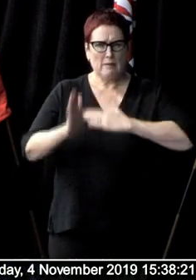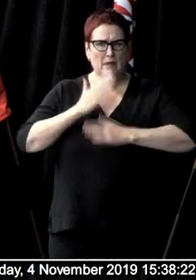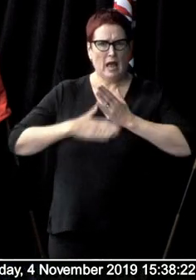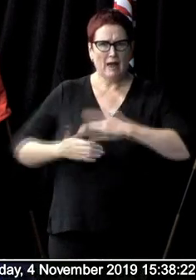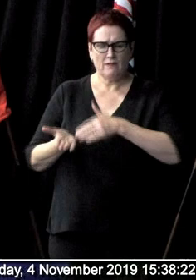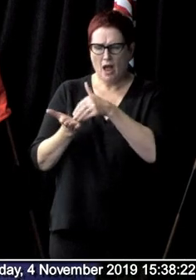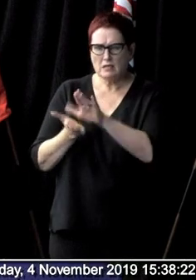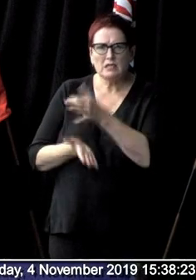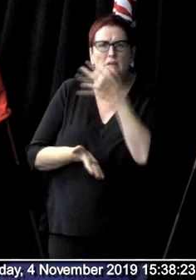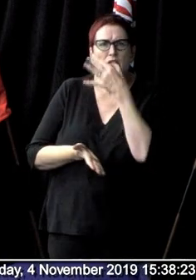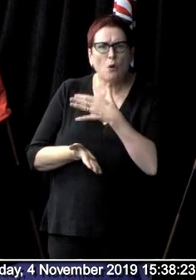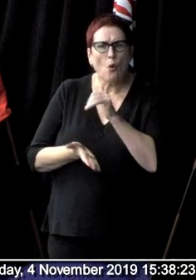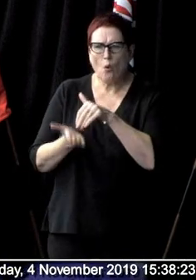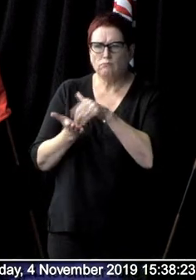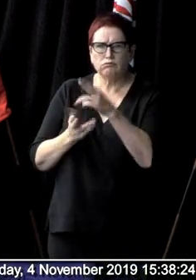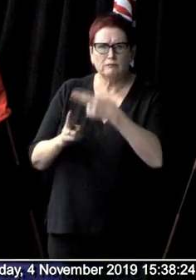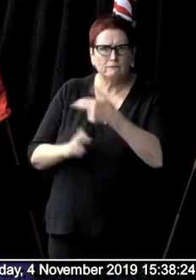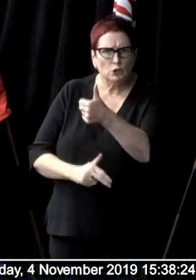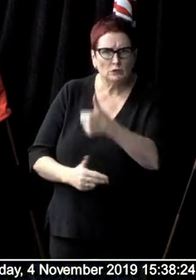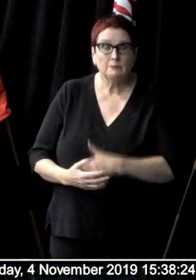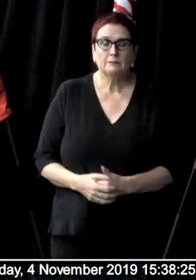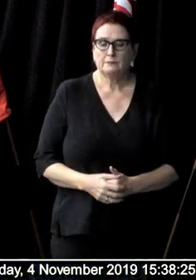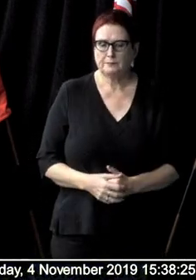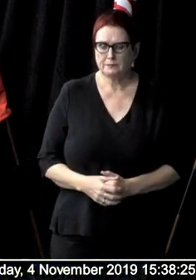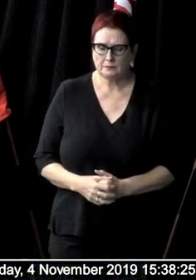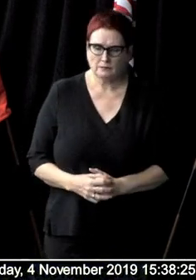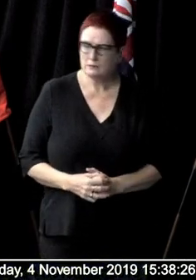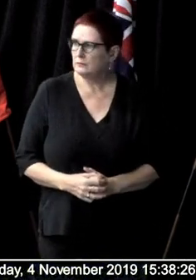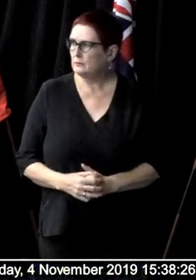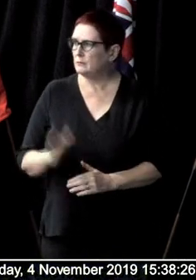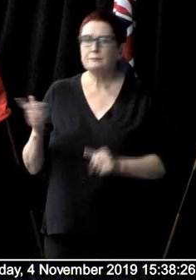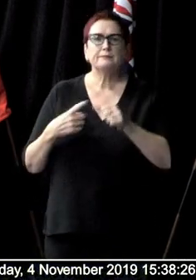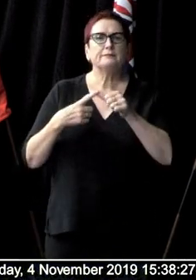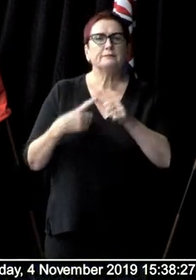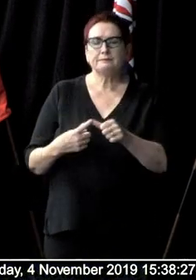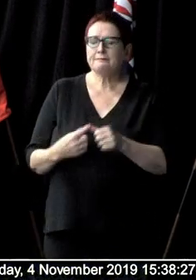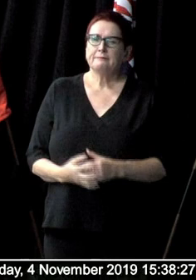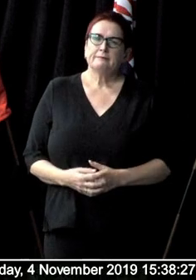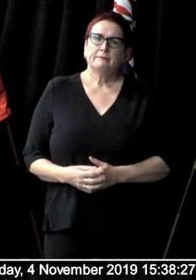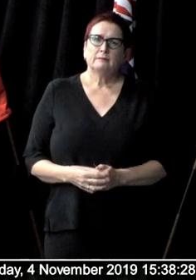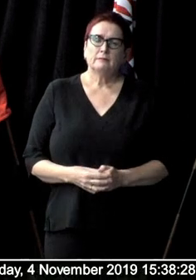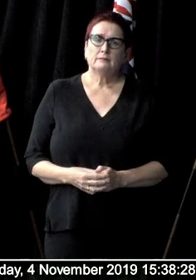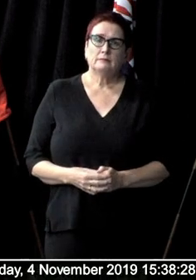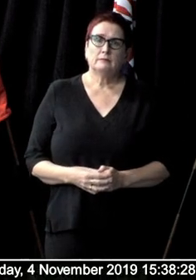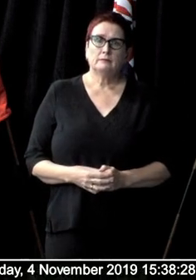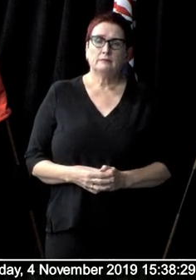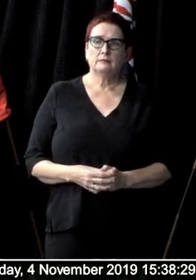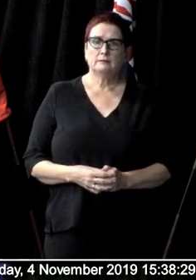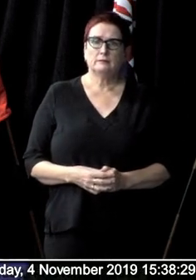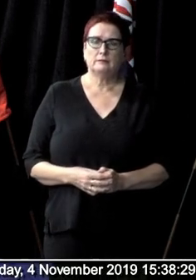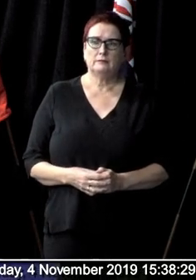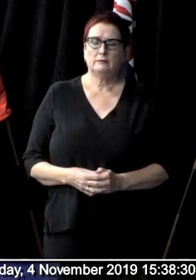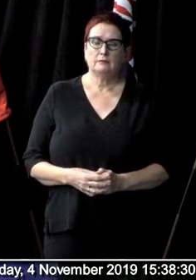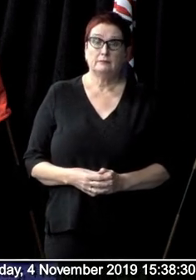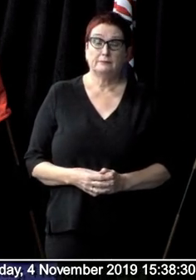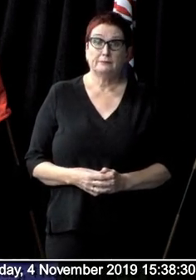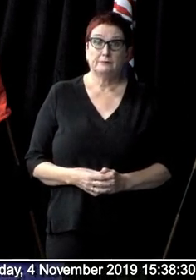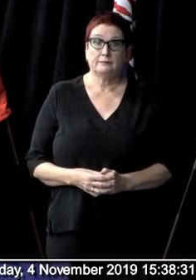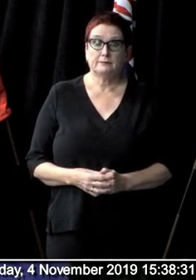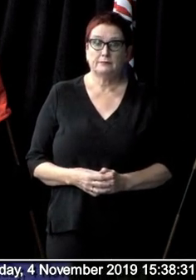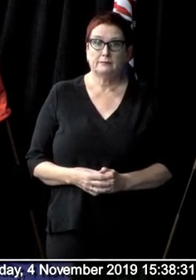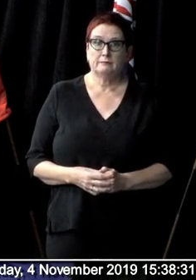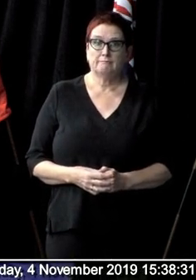I guess what – what I would say is that the quality of behaviour support